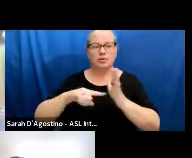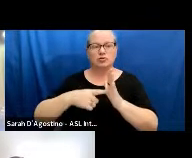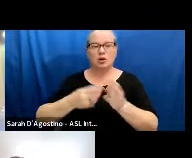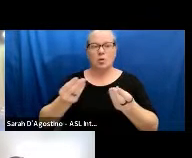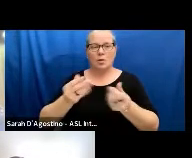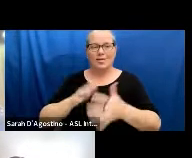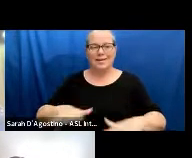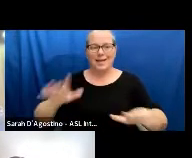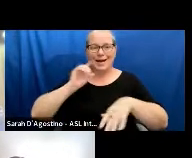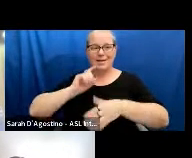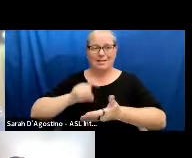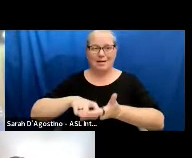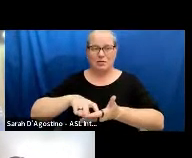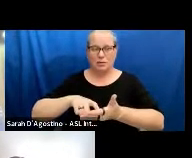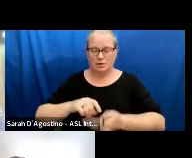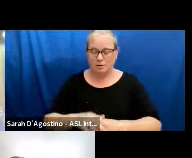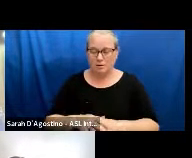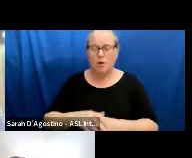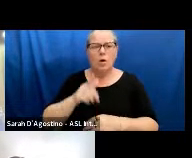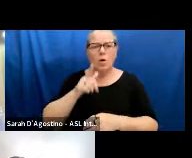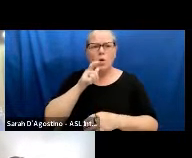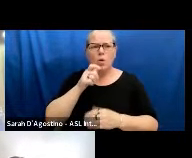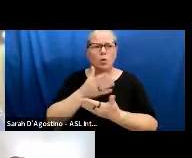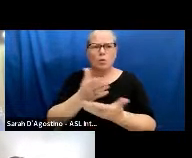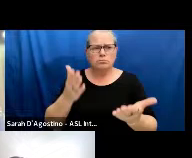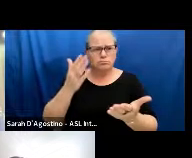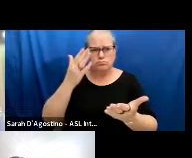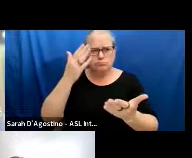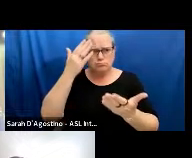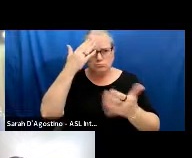for those who are not familiar with that a land acknowledgement is a formal statement